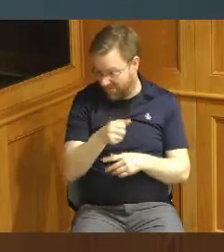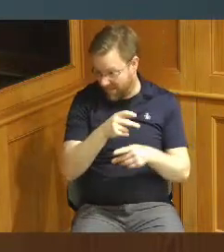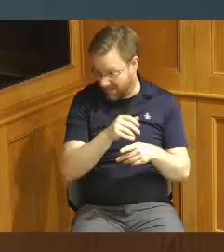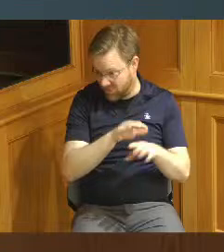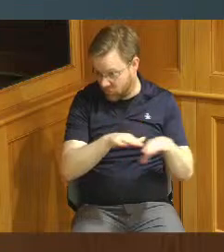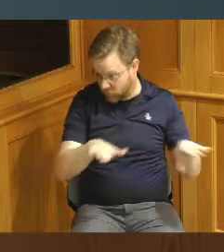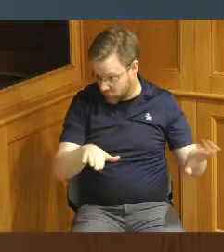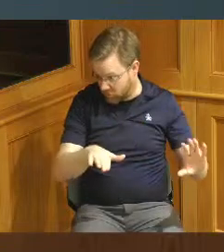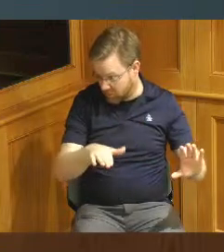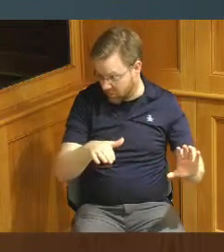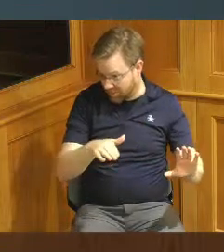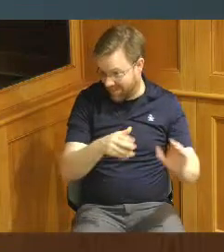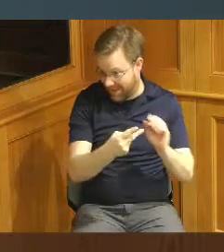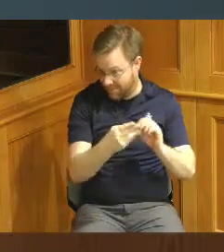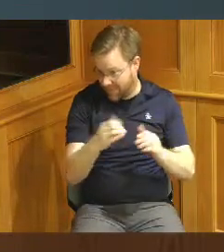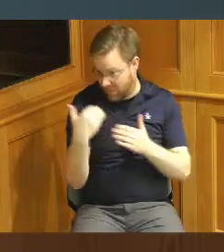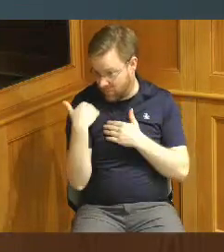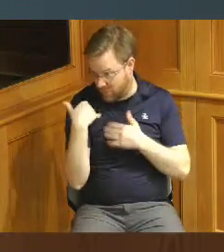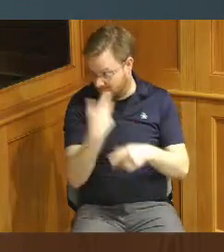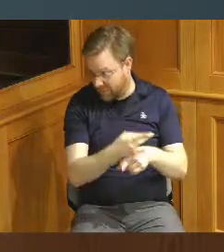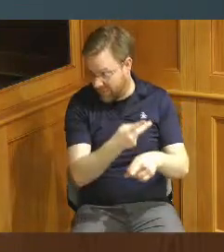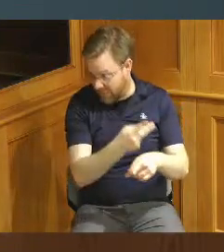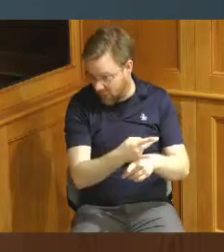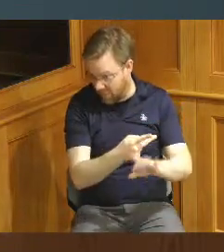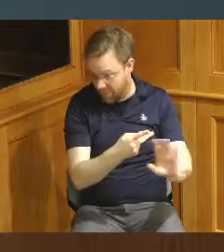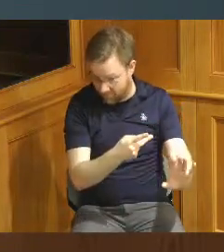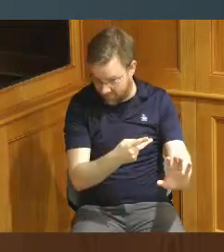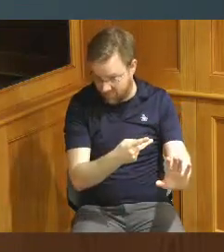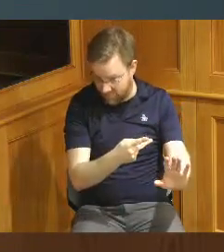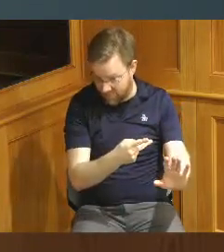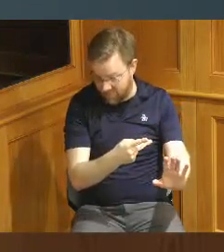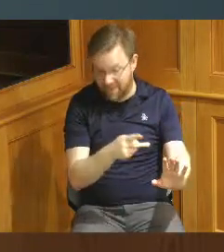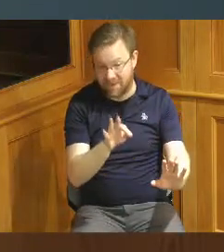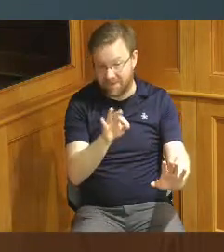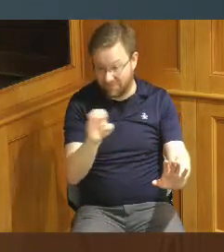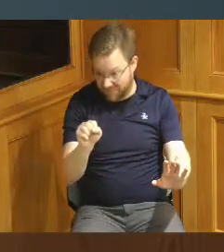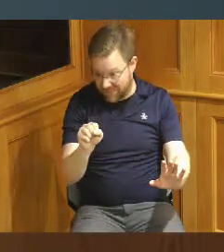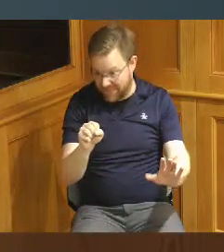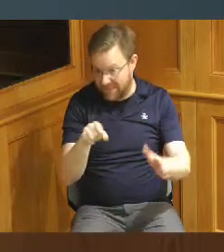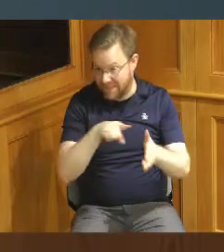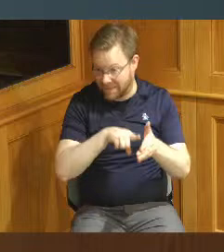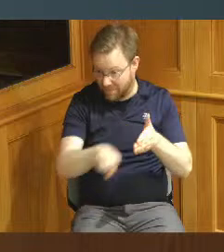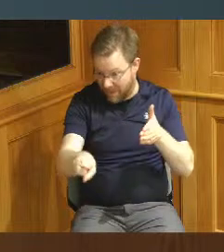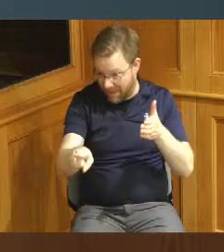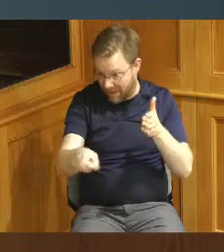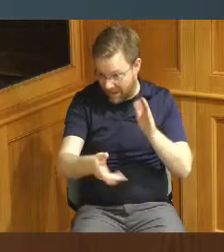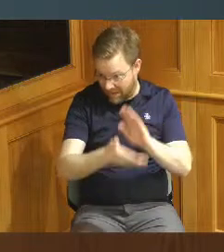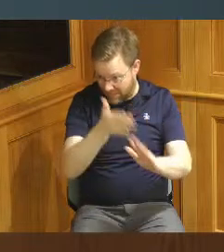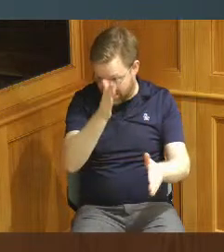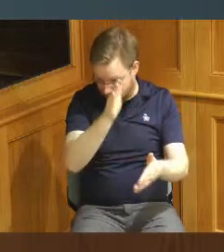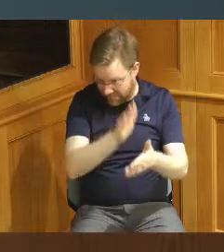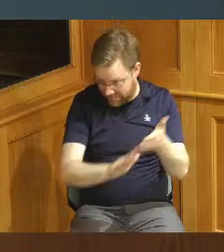at this this time we'll introduce the dais I forgot to do that (Kristie Rechel) Kristie Rechel Assistant Clerk